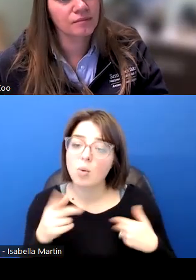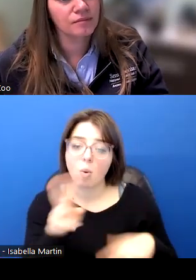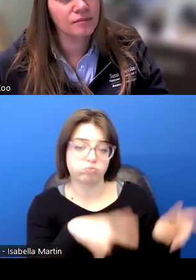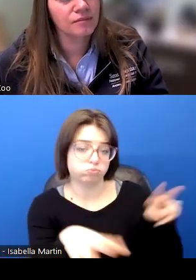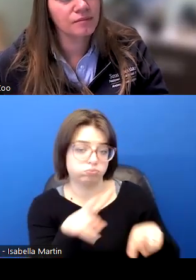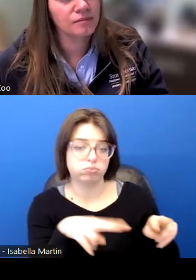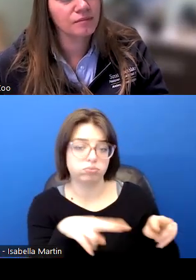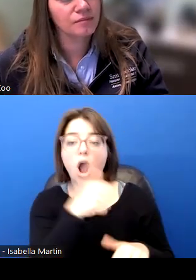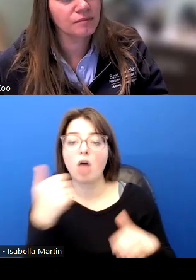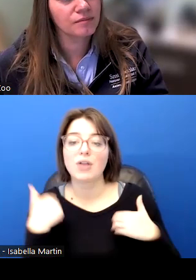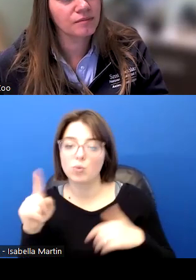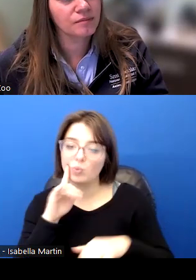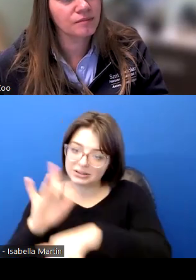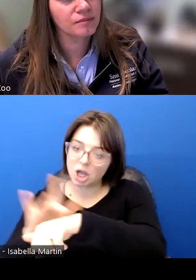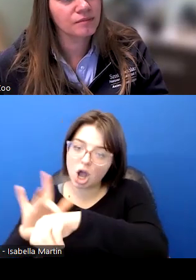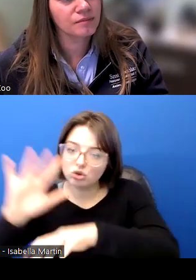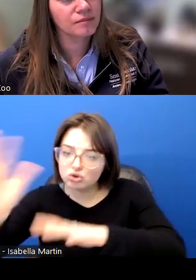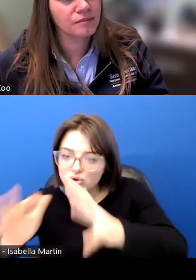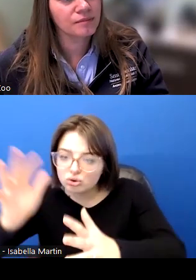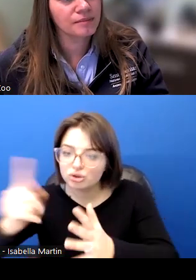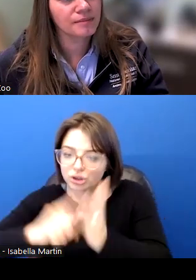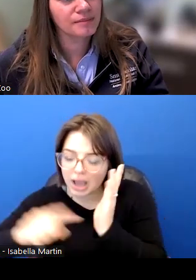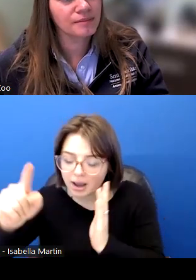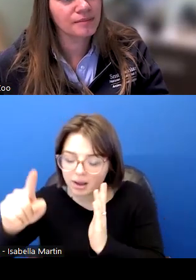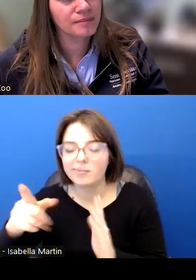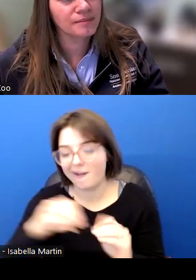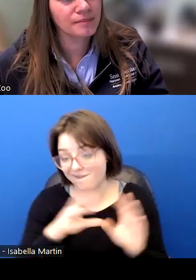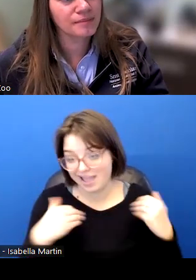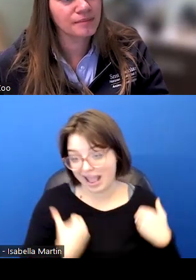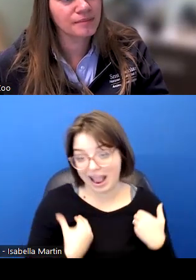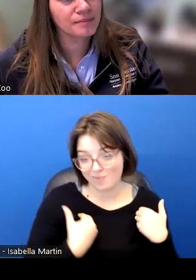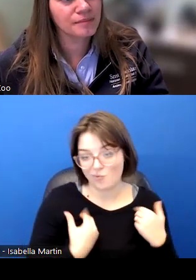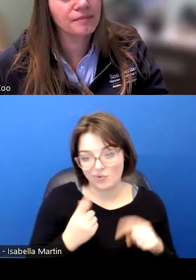you're not going to go in and touch we manage them through it's called protective contact